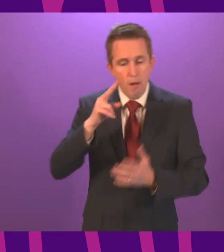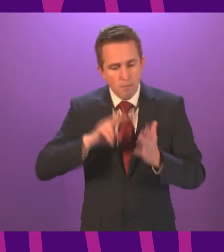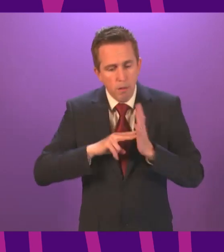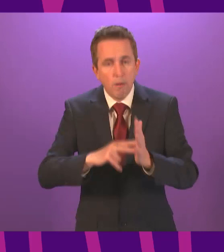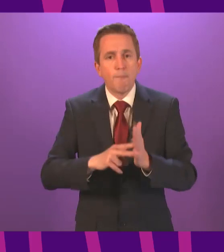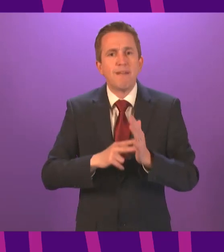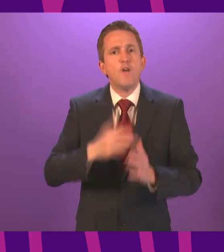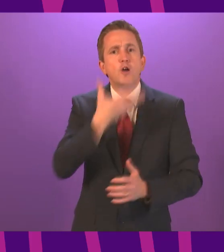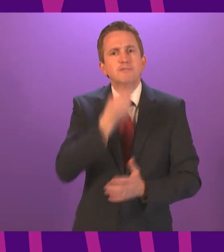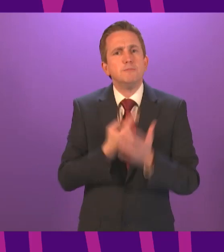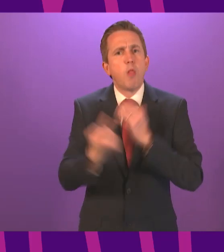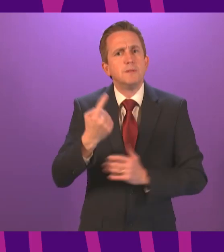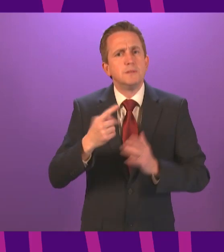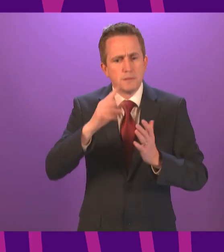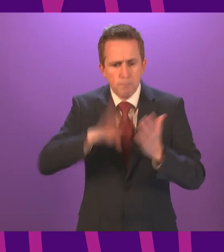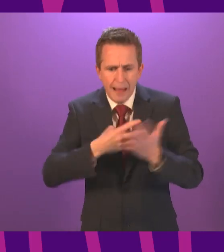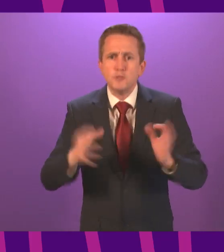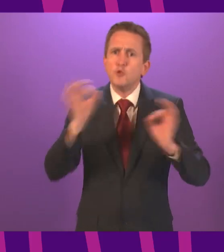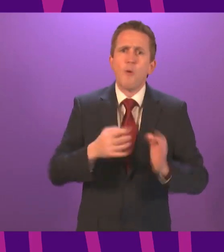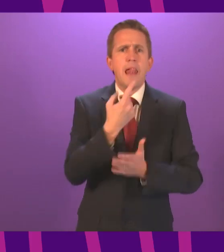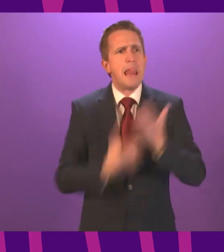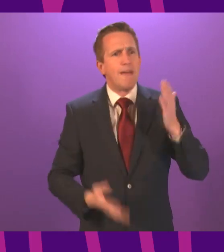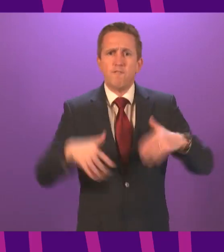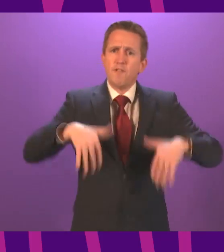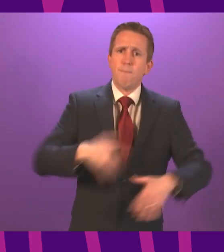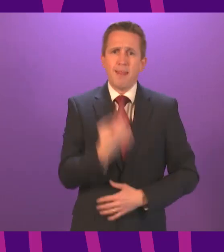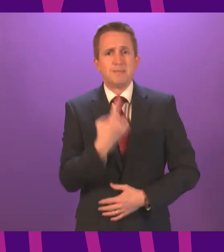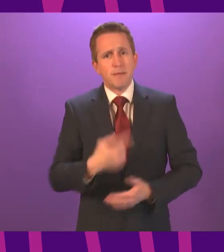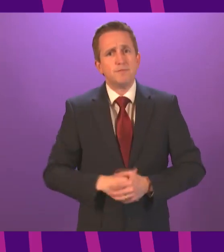Christmas table. I am pleased by the reports of four-nations discussions to make it easier